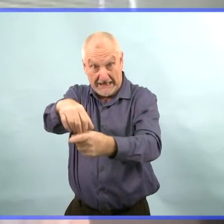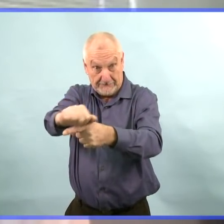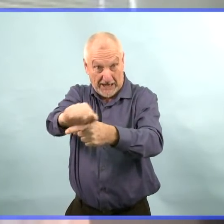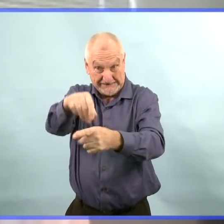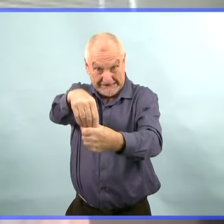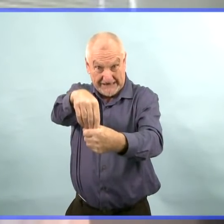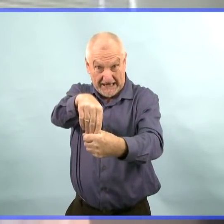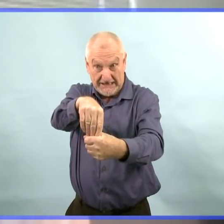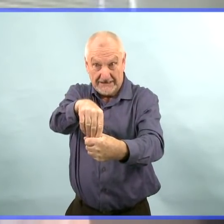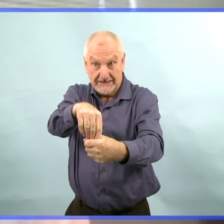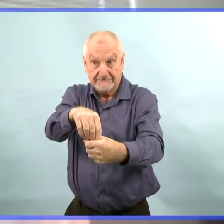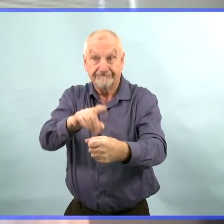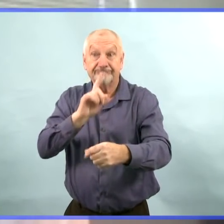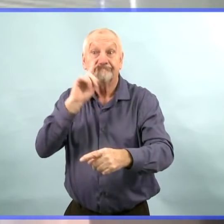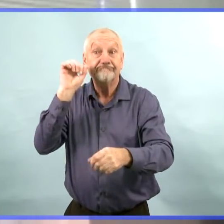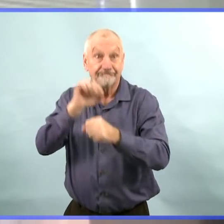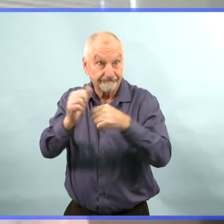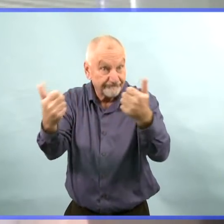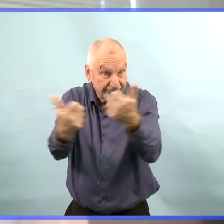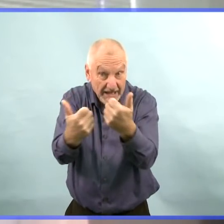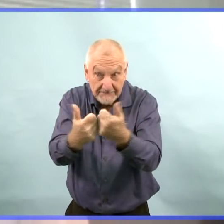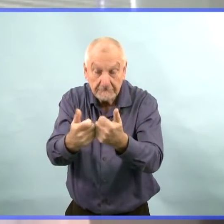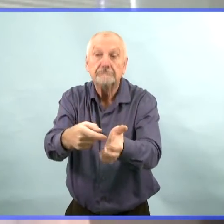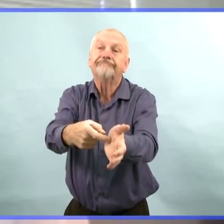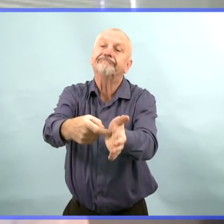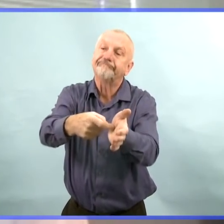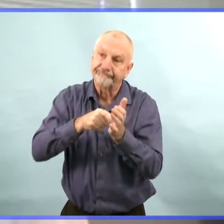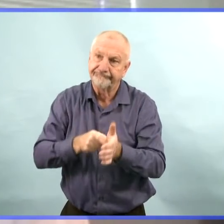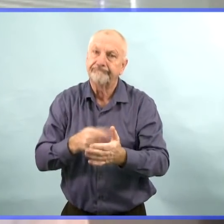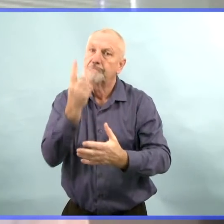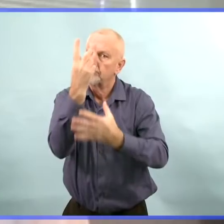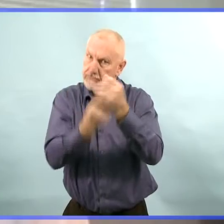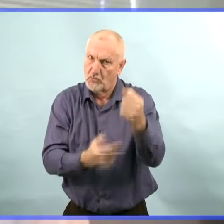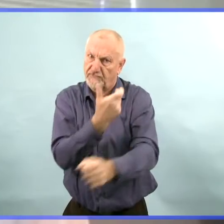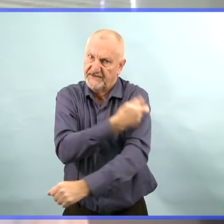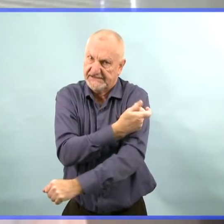are encouraged to contact their local pharmacy to confirm that the pharmacy provides these tests